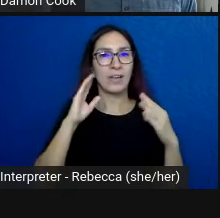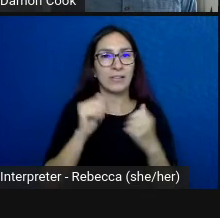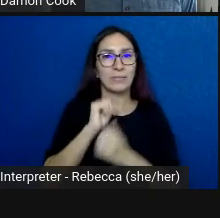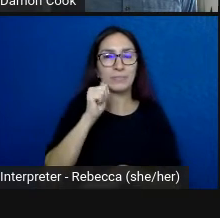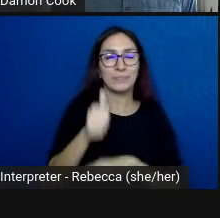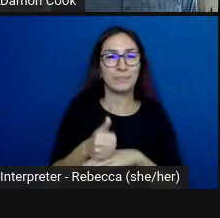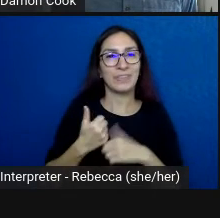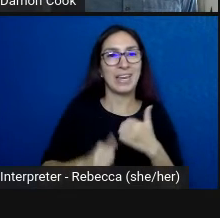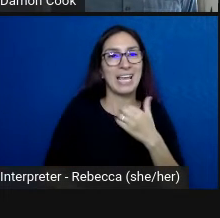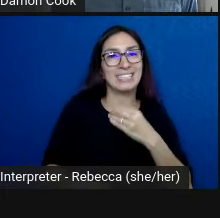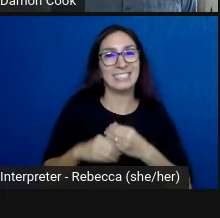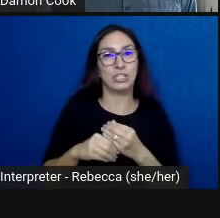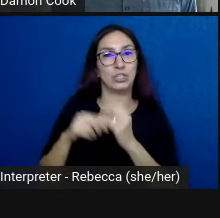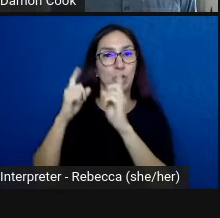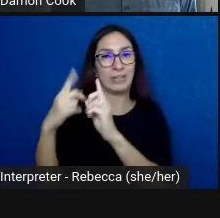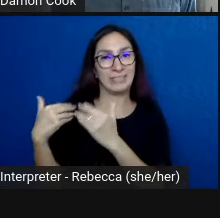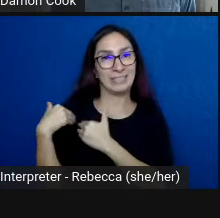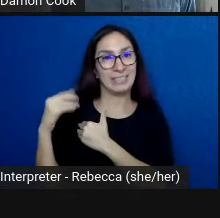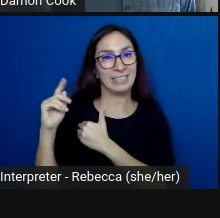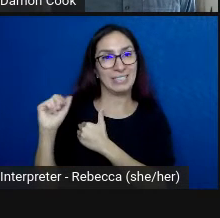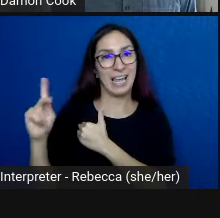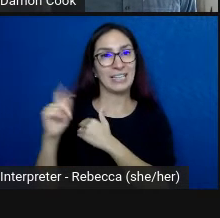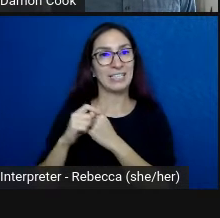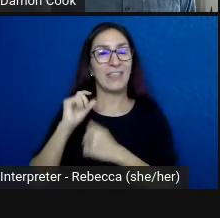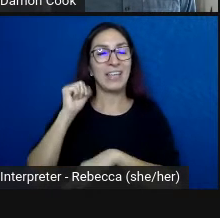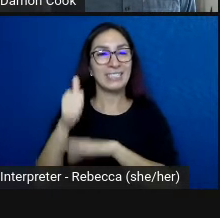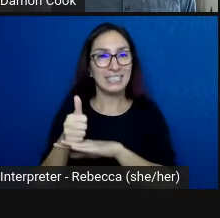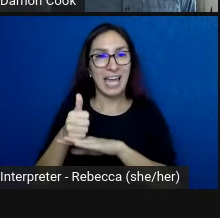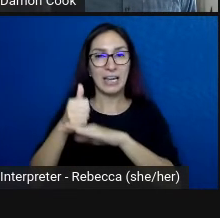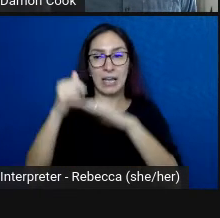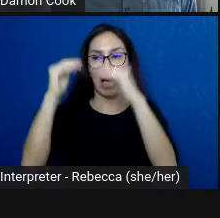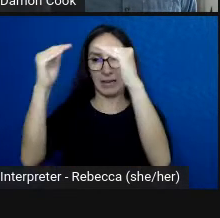and set a screen reader a class of screen reader text